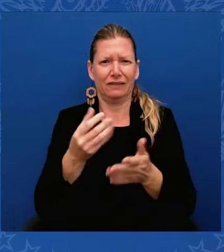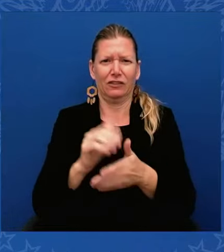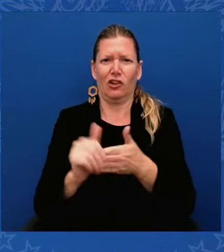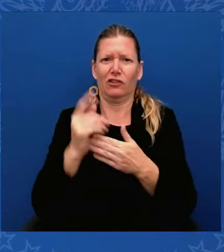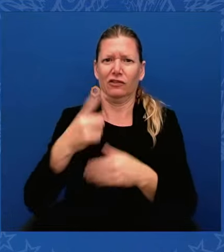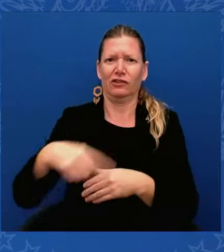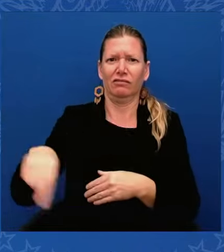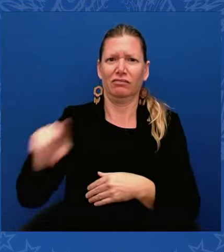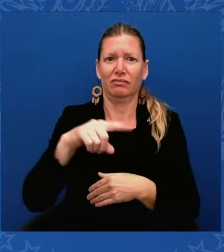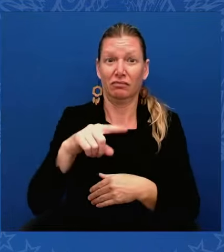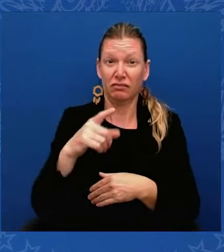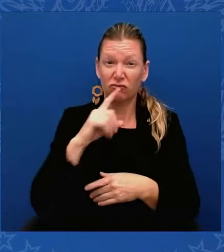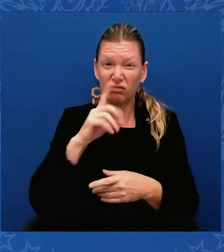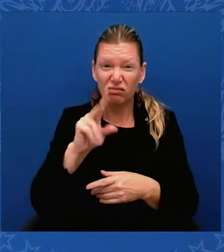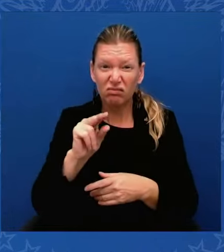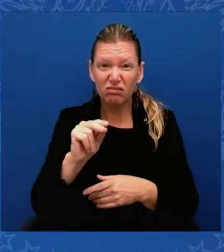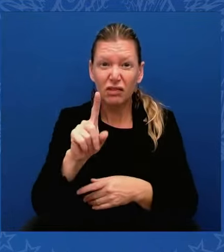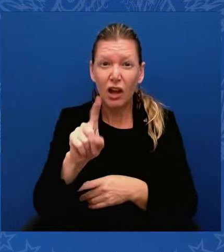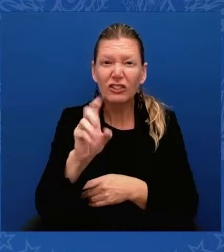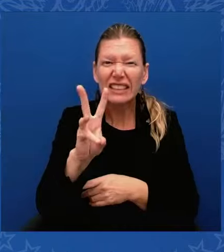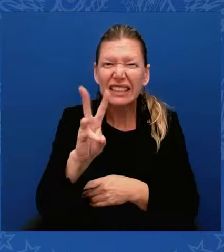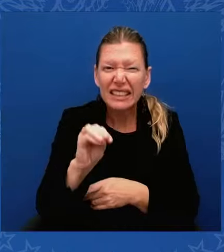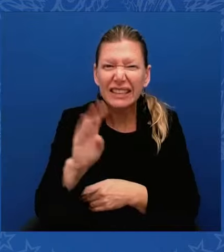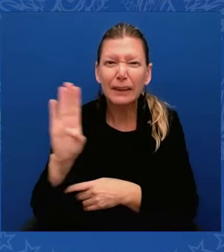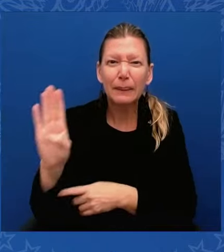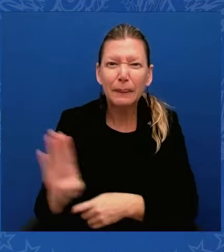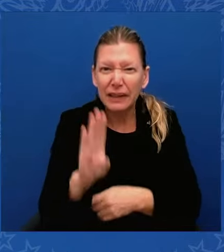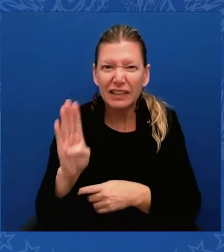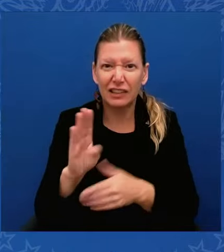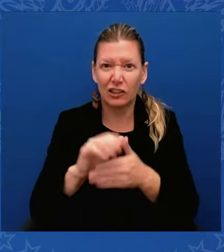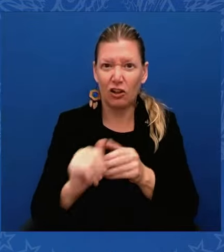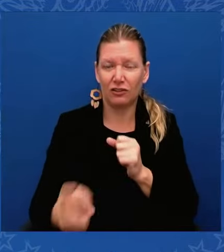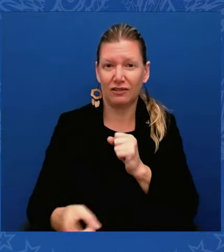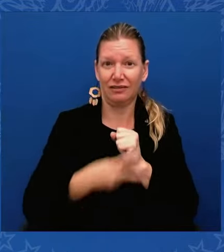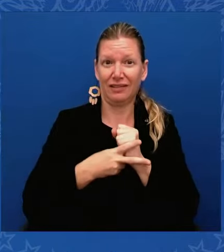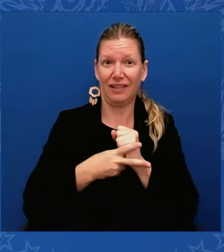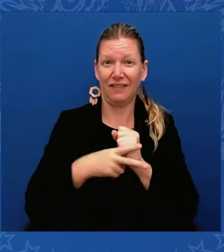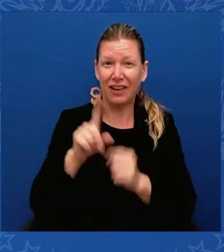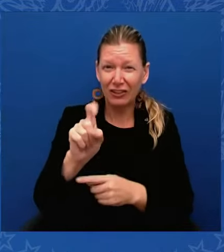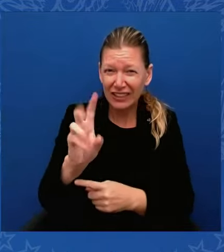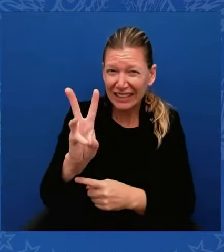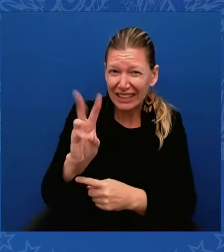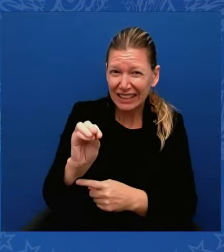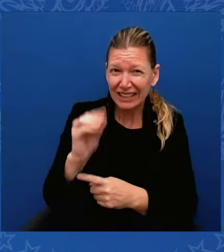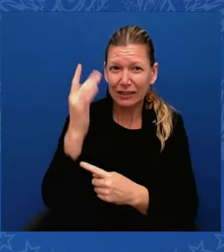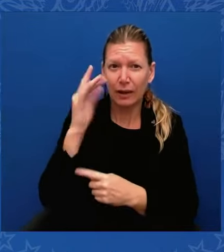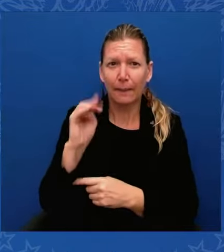no longer has to pay those exorbitant prices. We're also making college more affordable